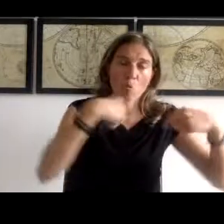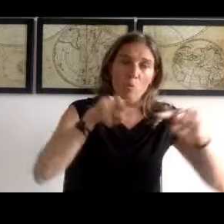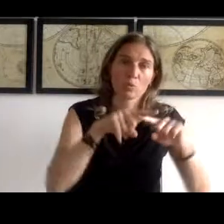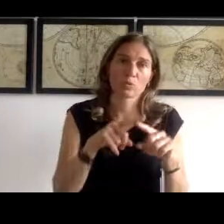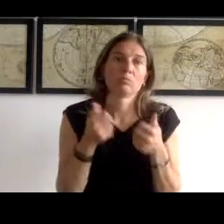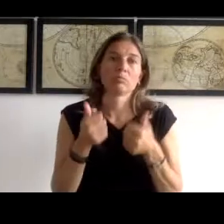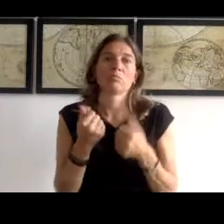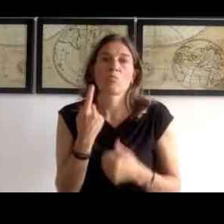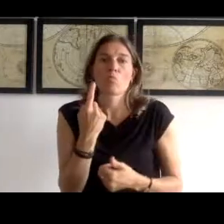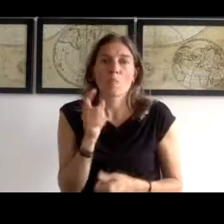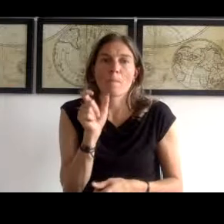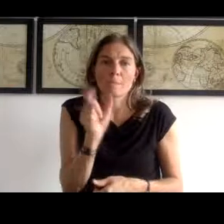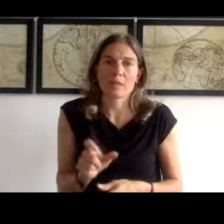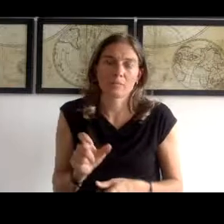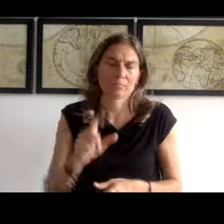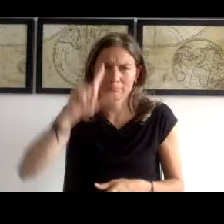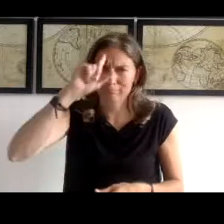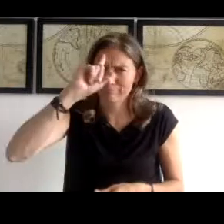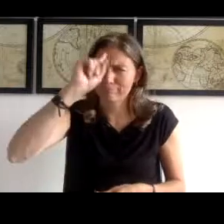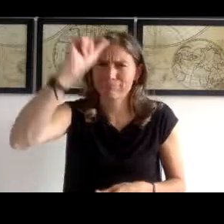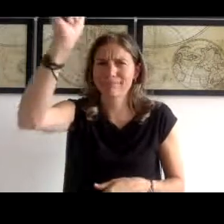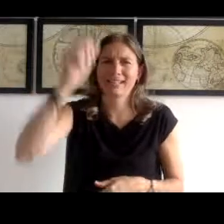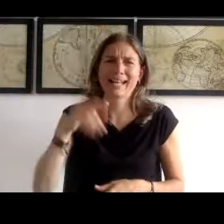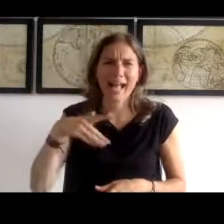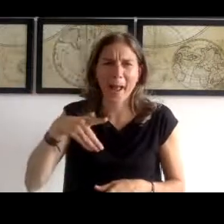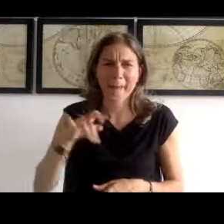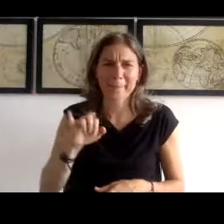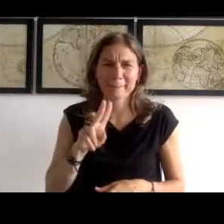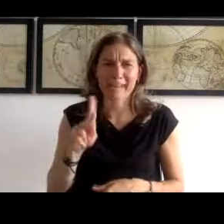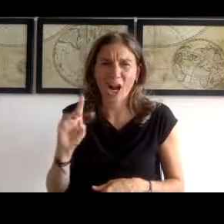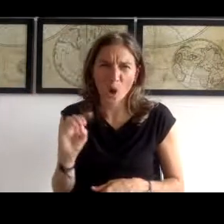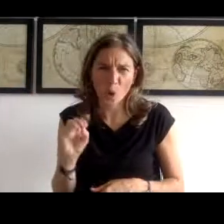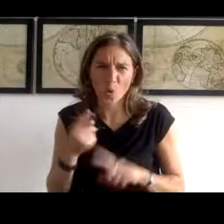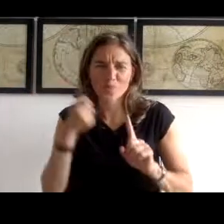Those were items that the adapted room didn't have in the student residence.